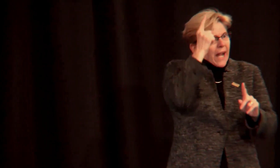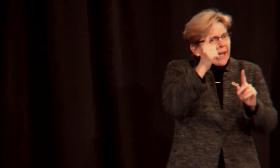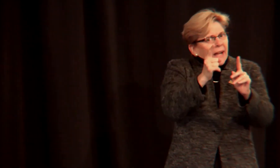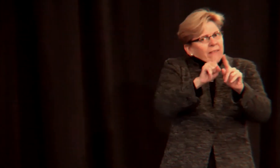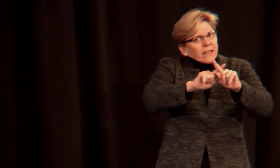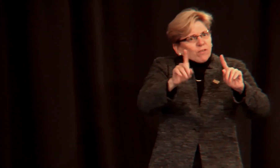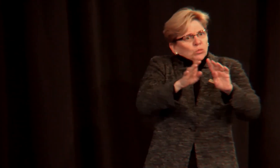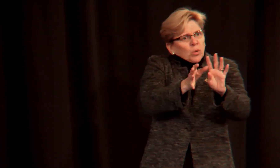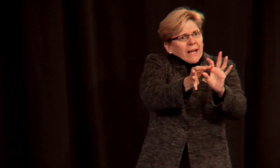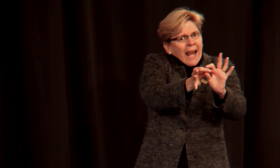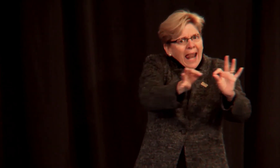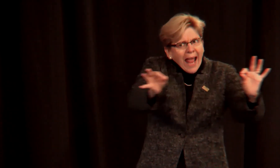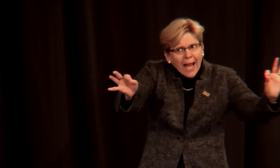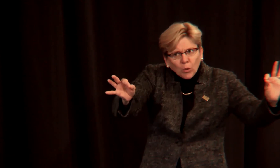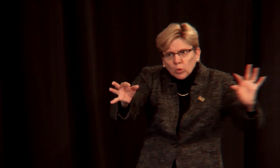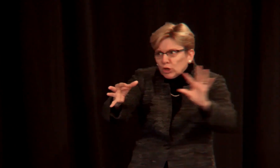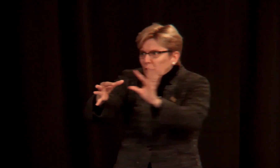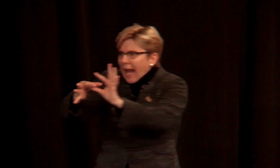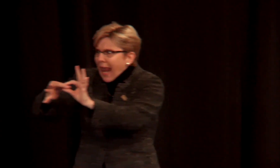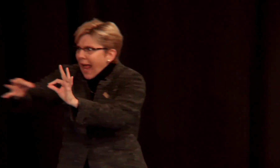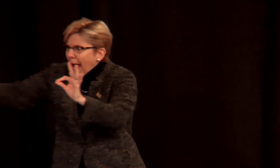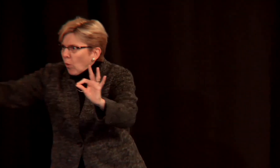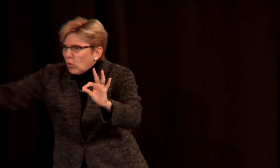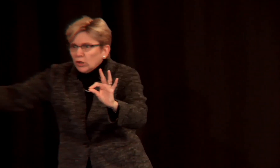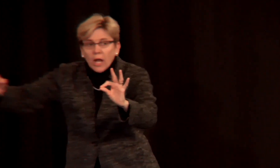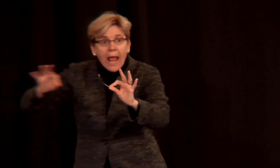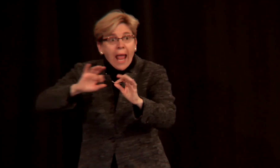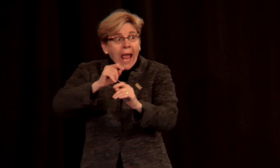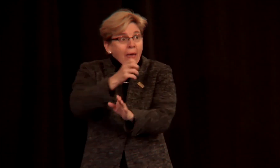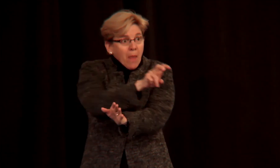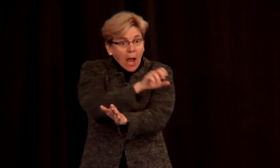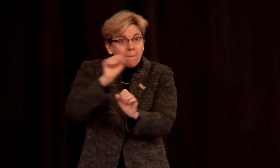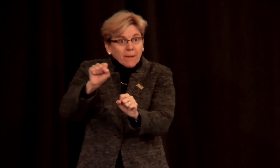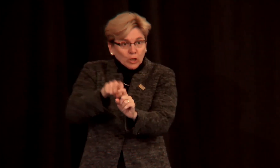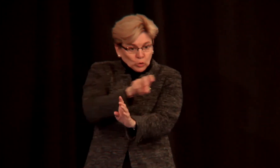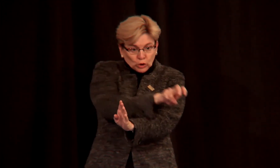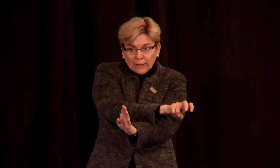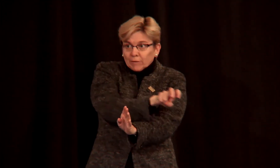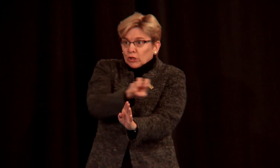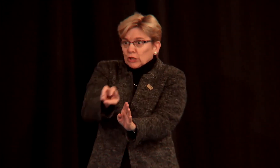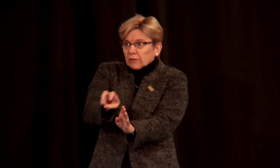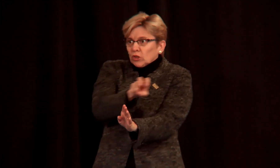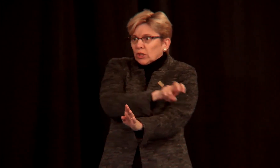that it's about language, the ability to shift from one language to the other.